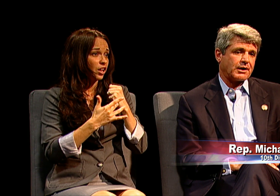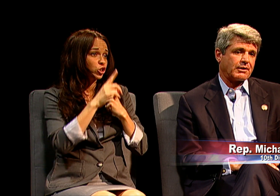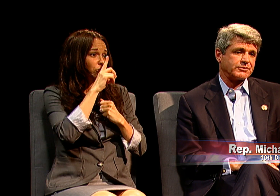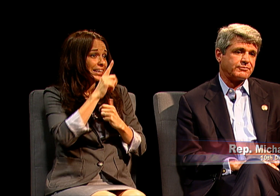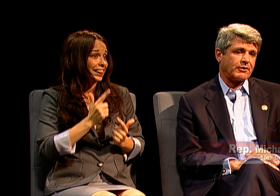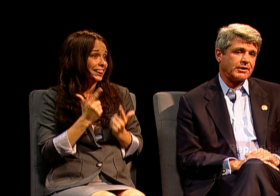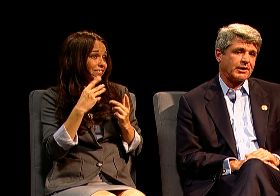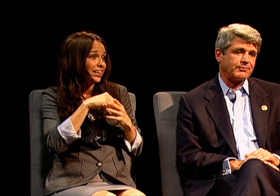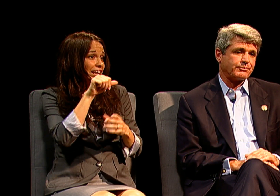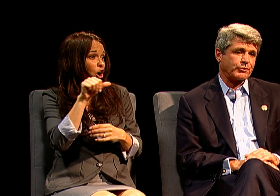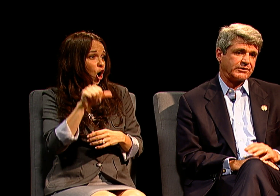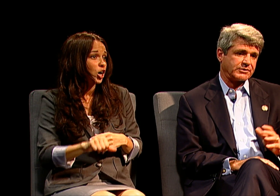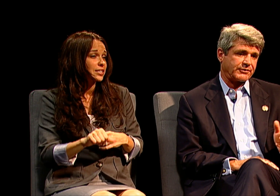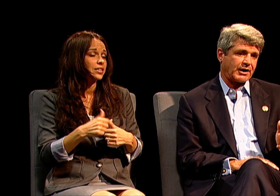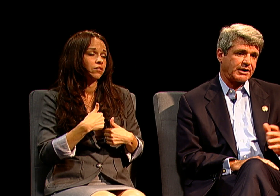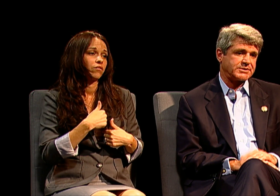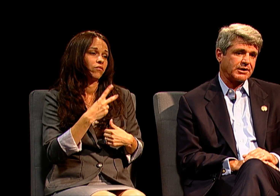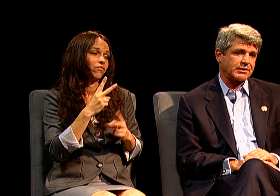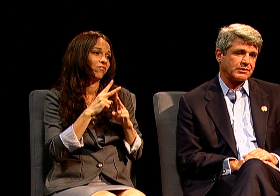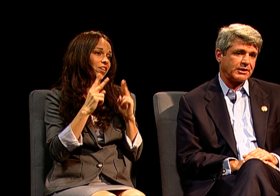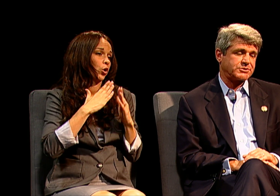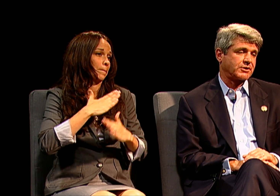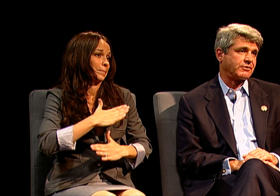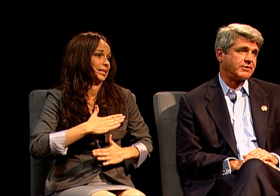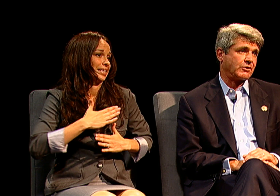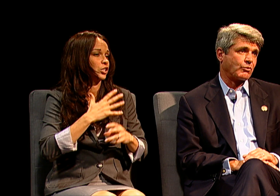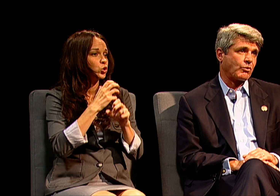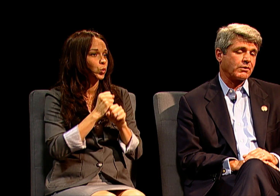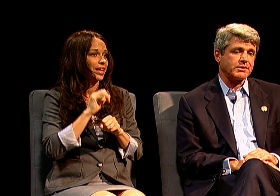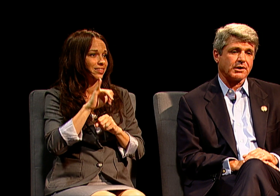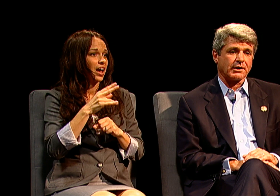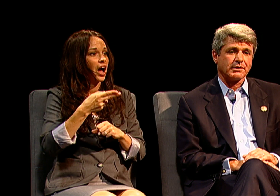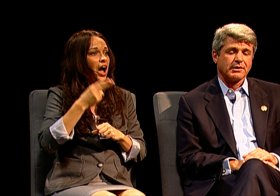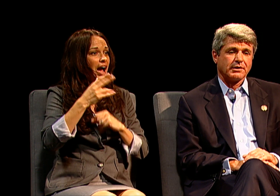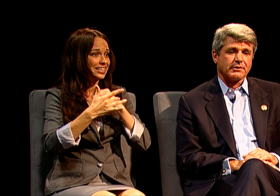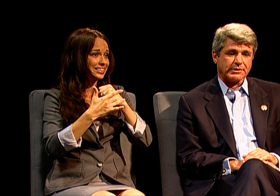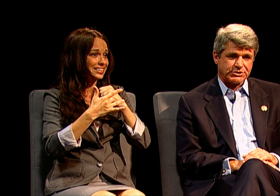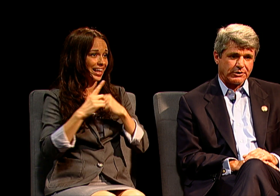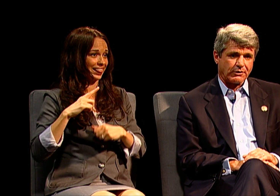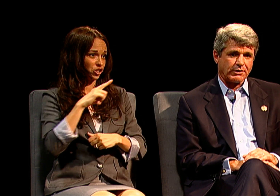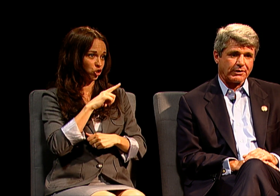I WAS VERY PLEASED TO GET THE HI-TECH LEGISLATOR OF THE YEAR AWARD THIS YEAR.